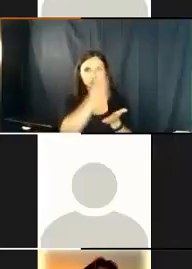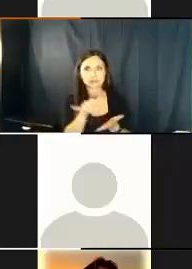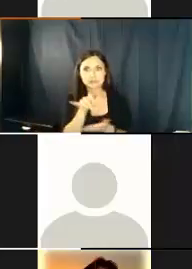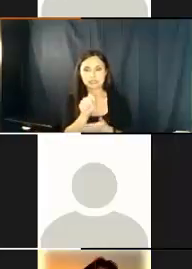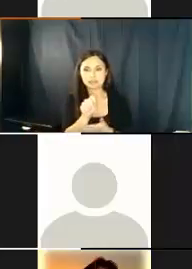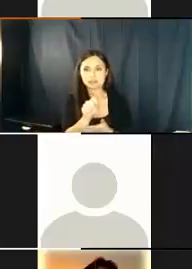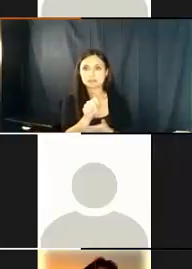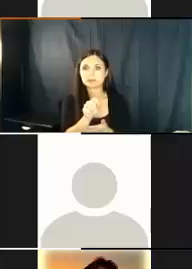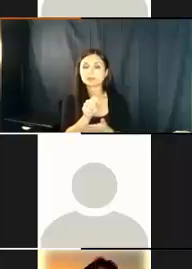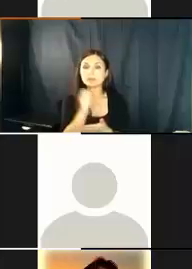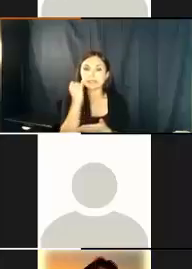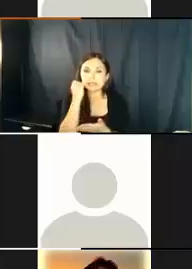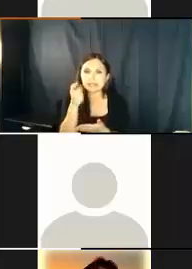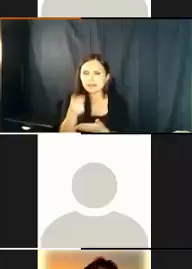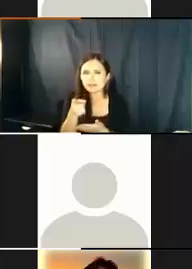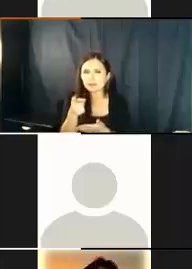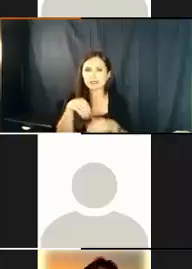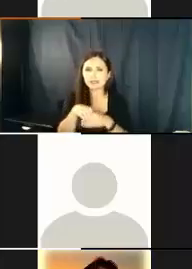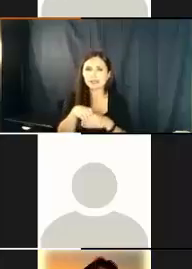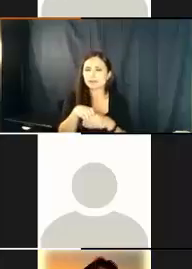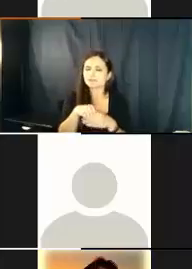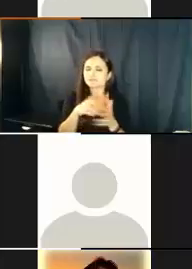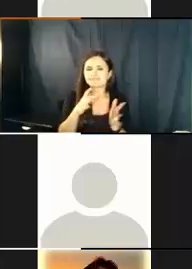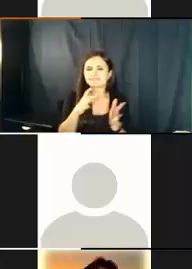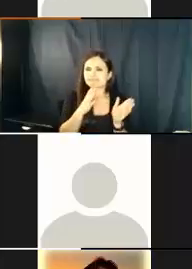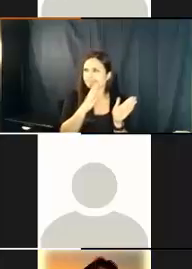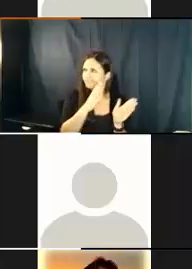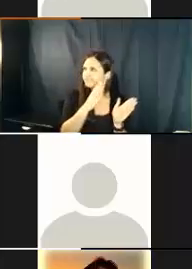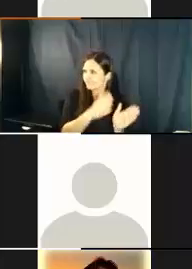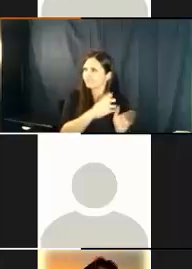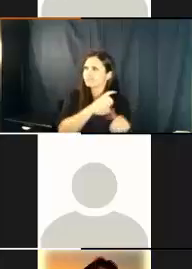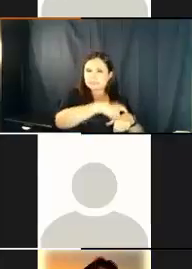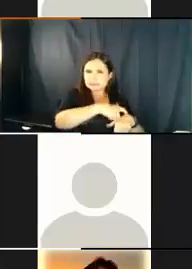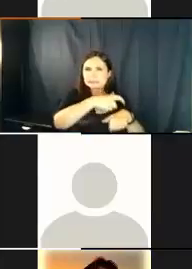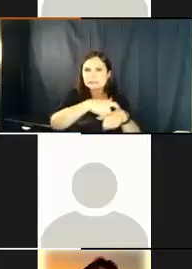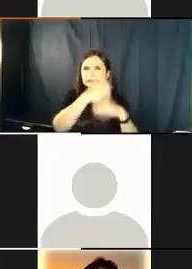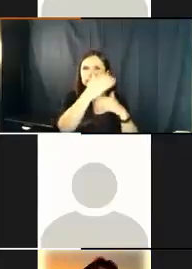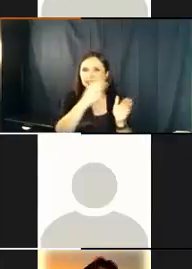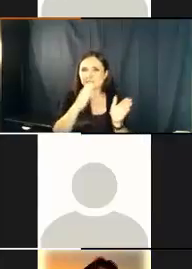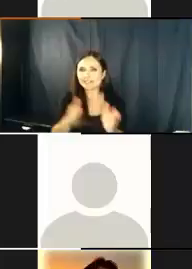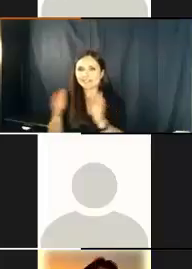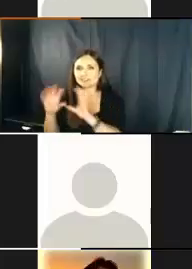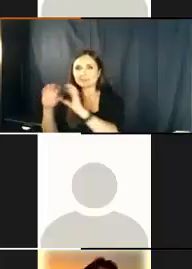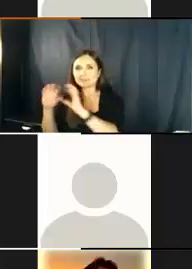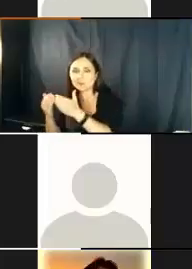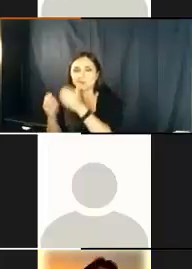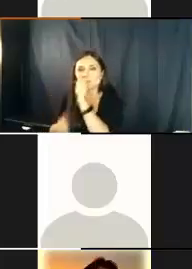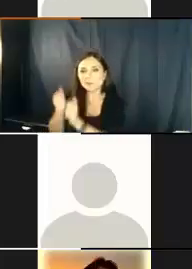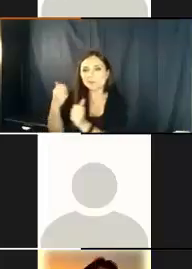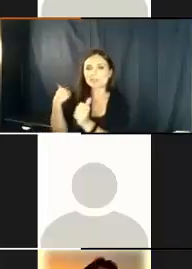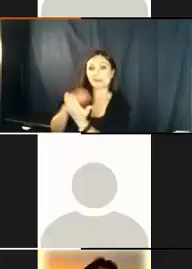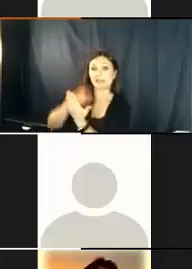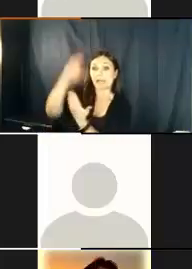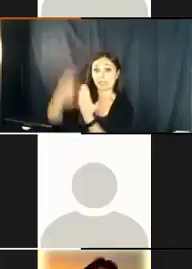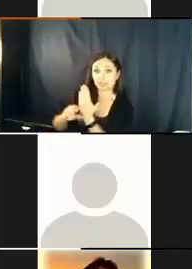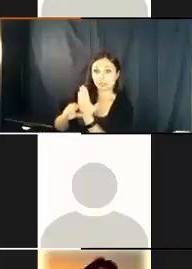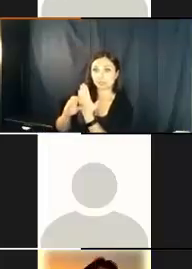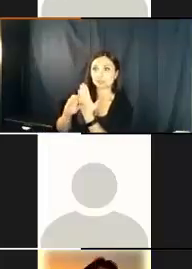And yes if you're in a synchronous course, most LMSs have have calendars built into them.